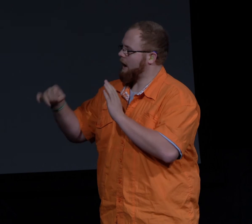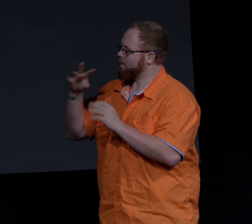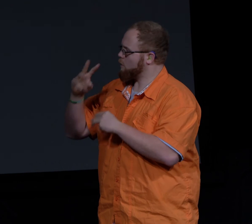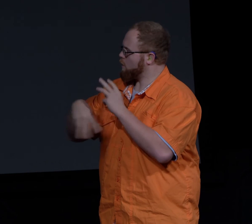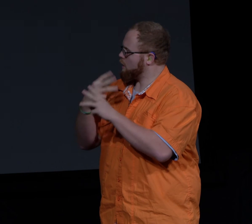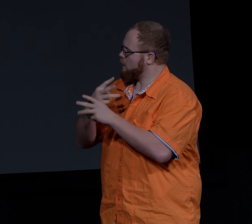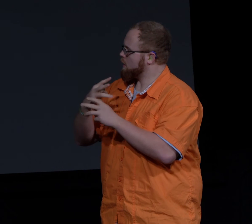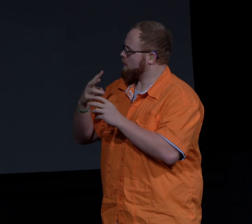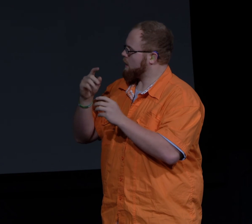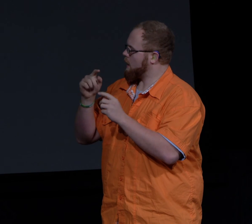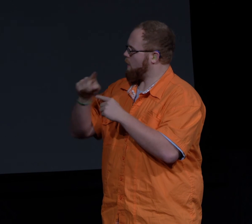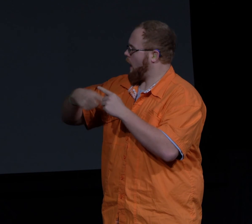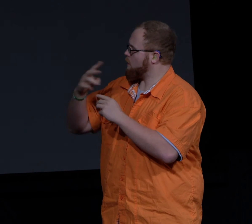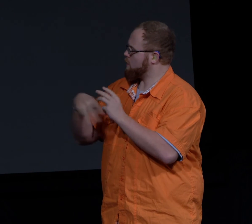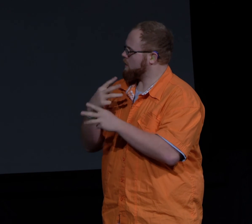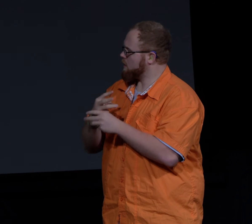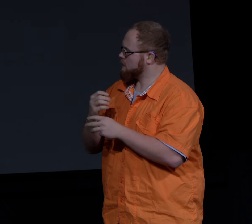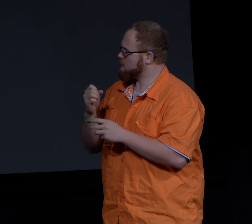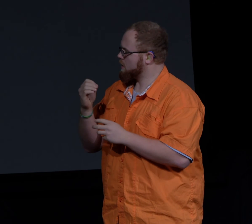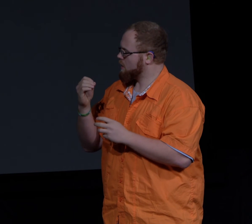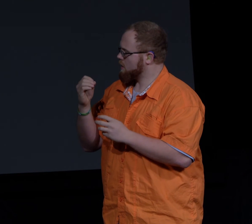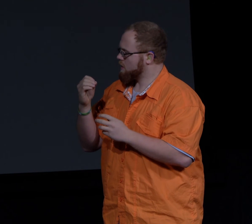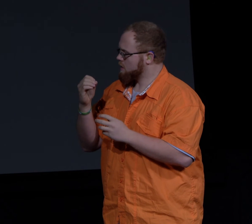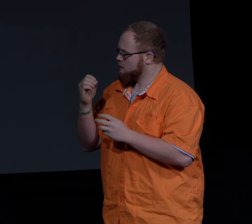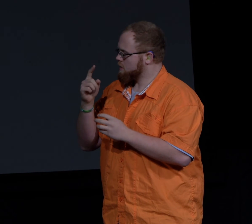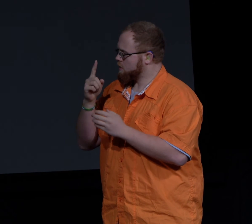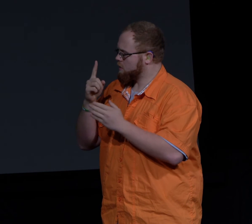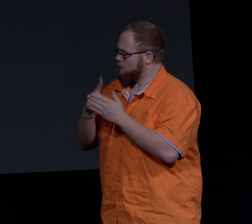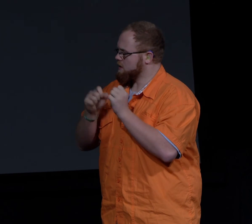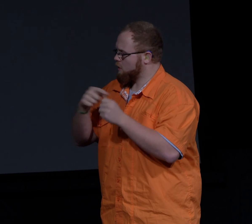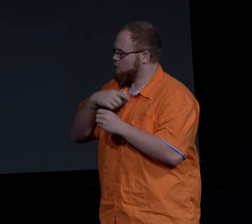and is that really sort of the alarm bell of the world as I've read?